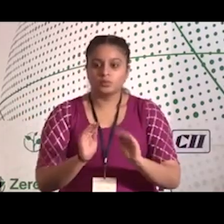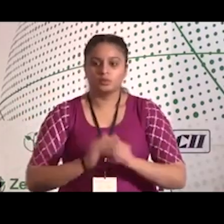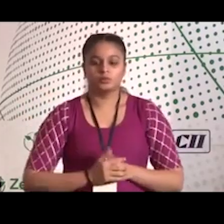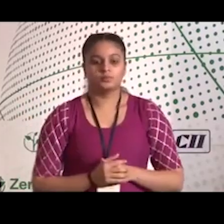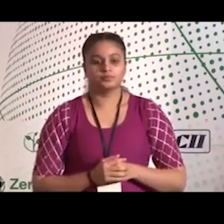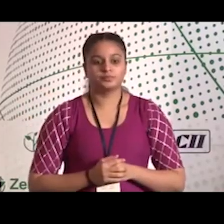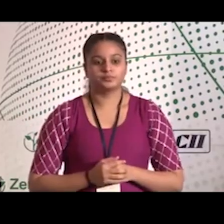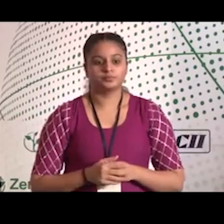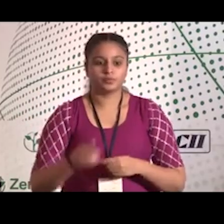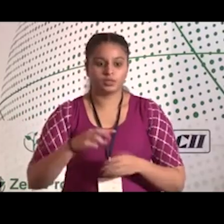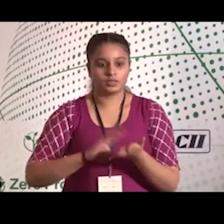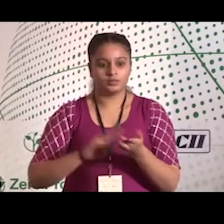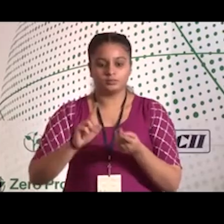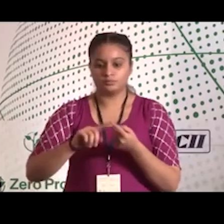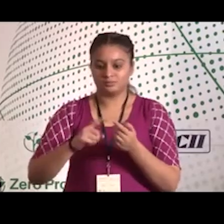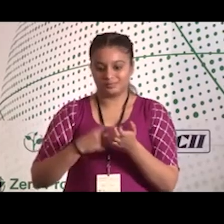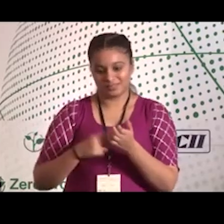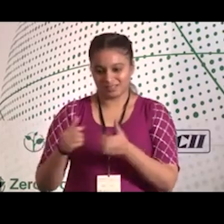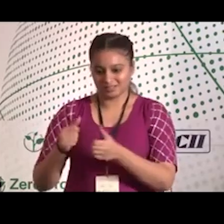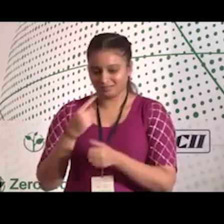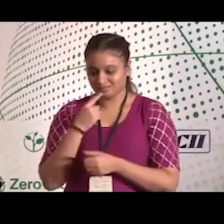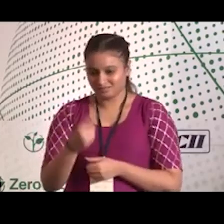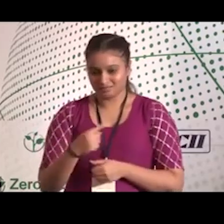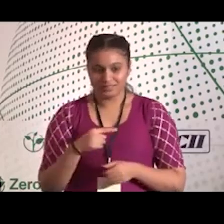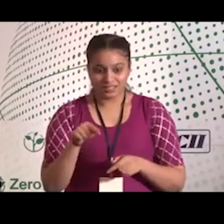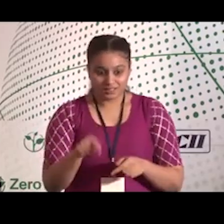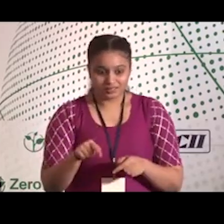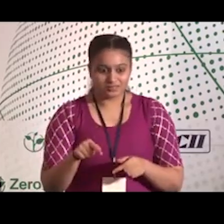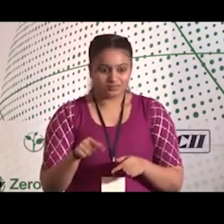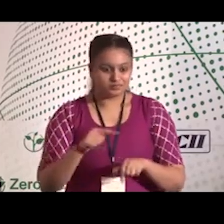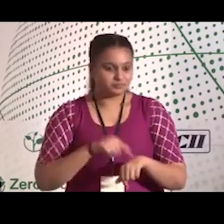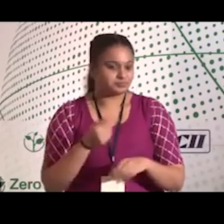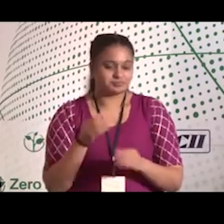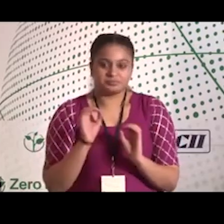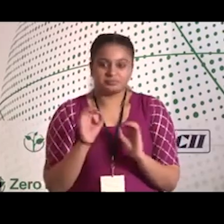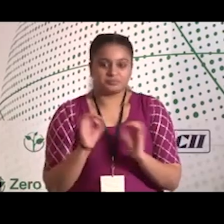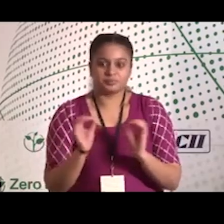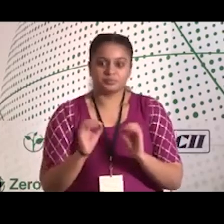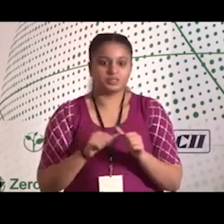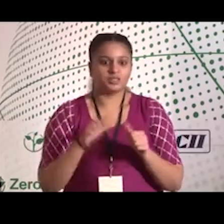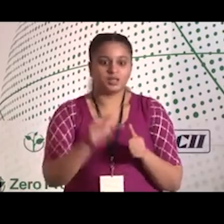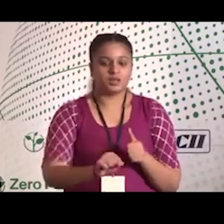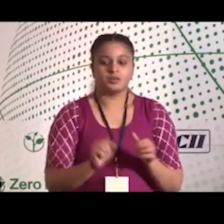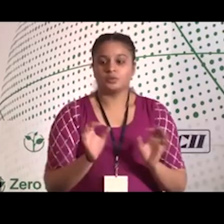But as Mira said, very unfortunately this grant not being accessed at all.